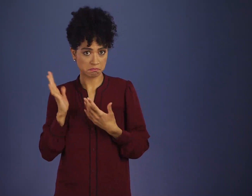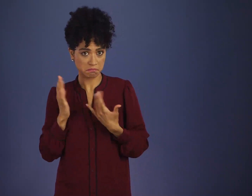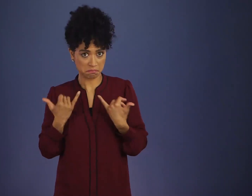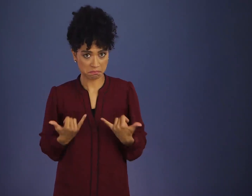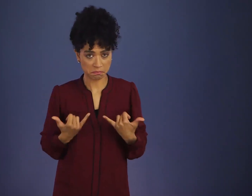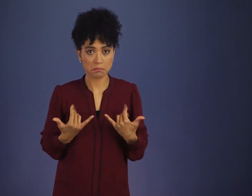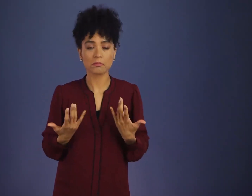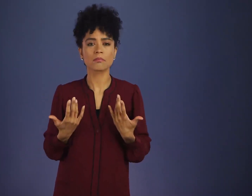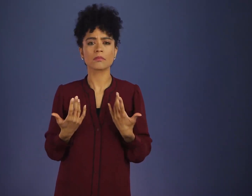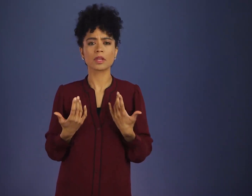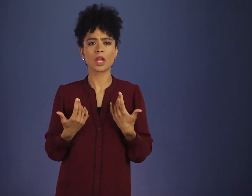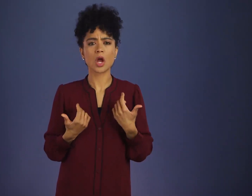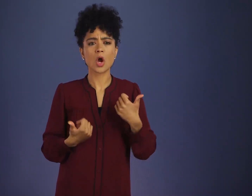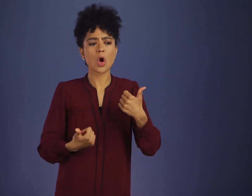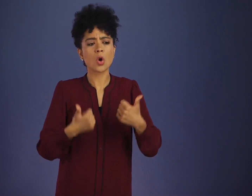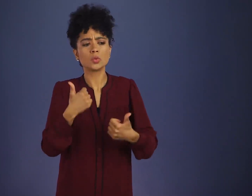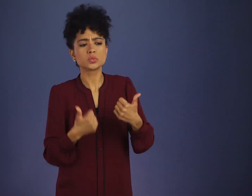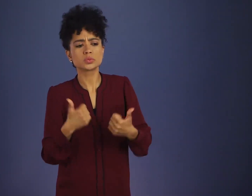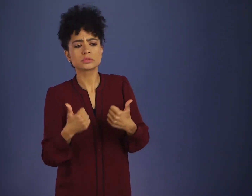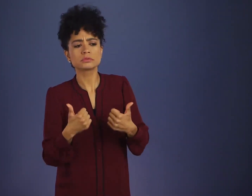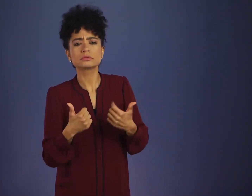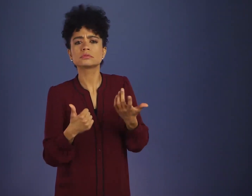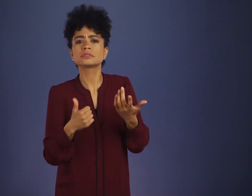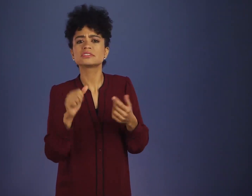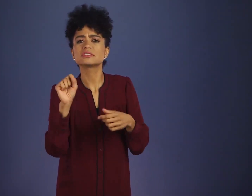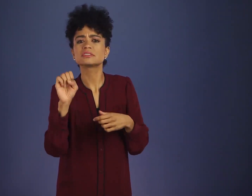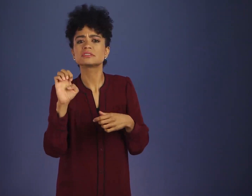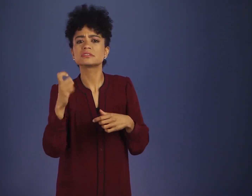Questioning directed to this end might run like this: